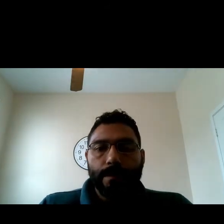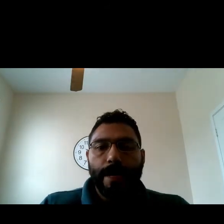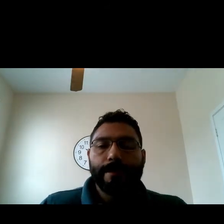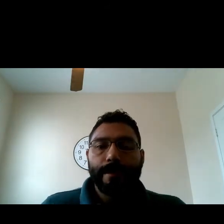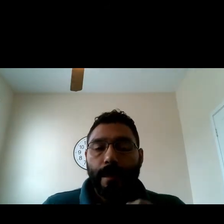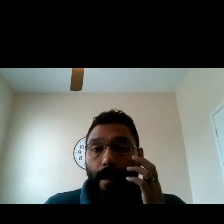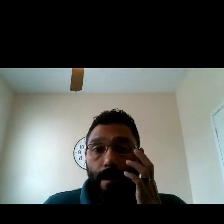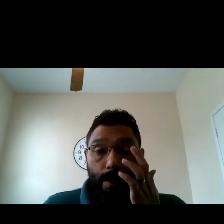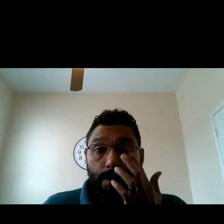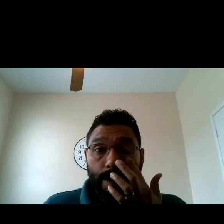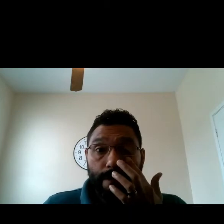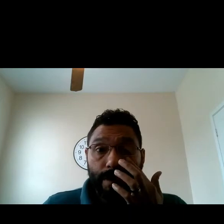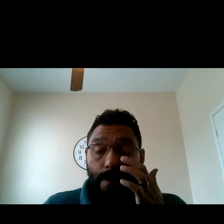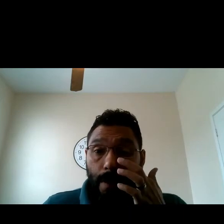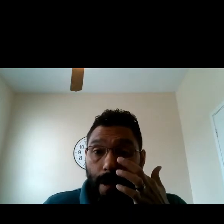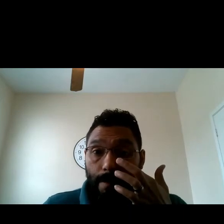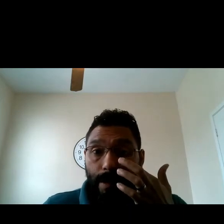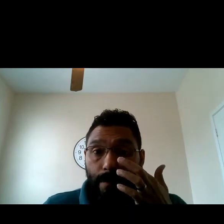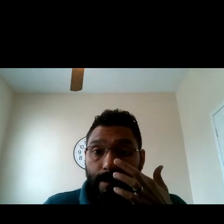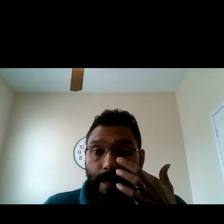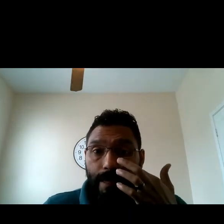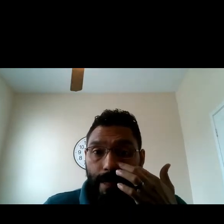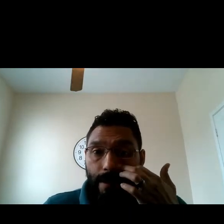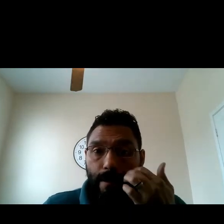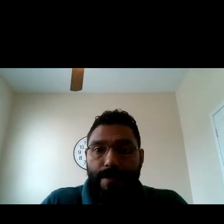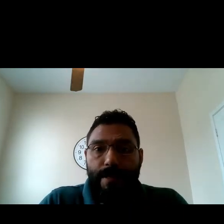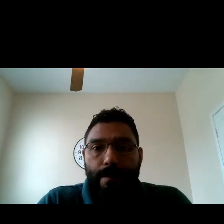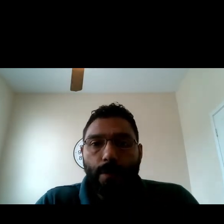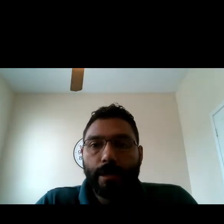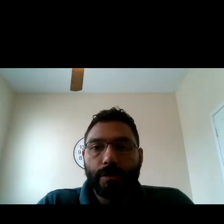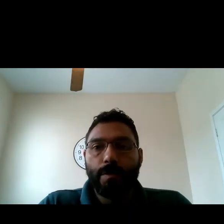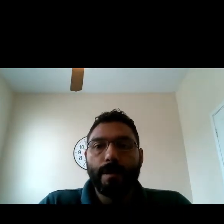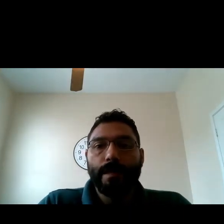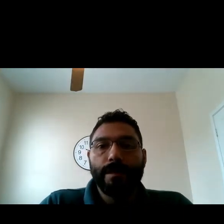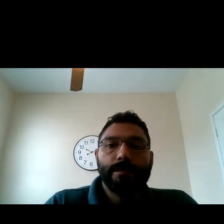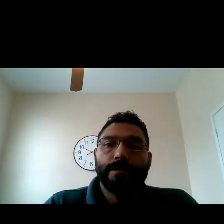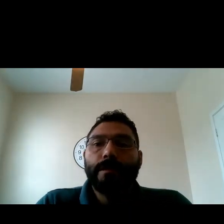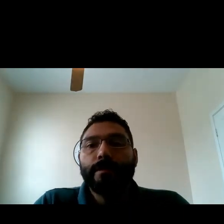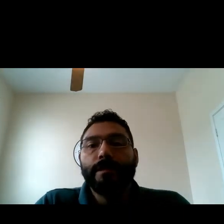So next, I'm going to give you a better understanding of the vocational rehabilitation system